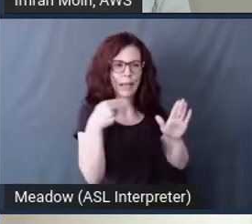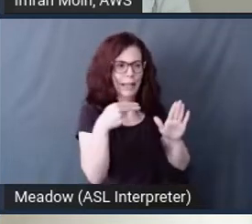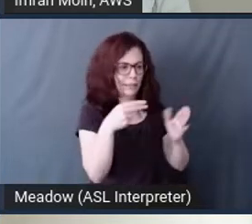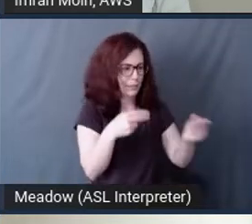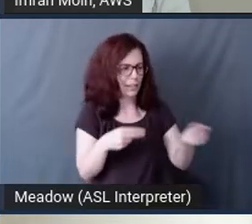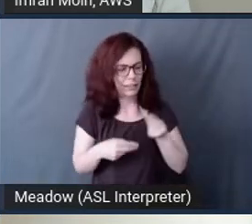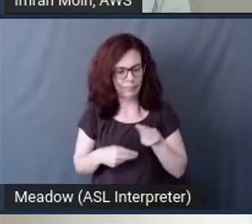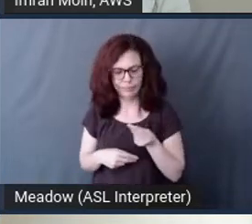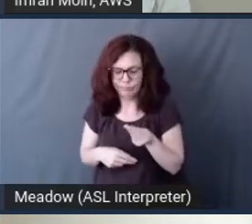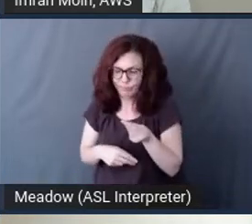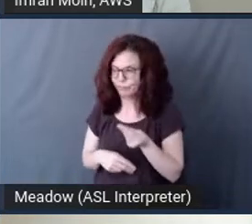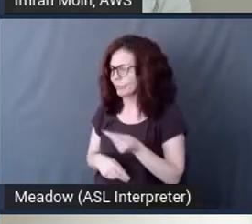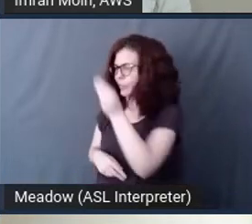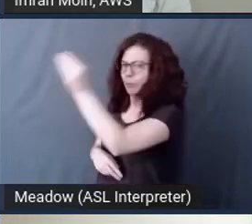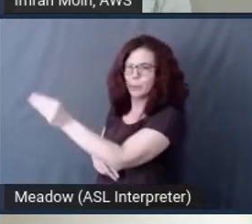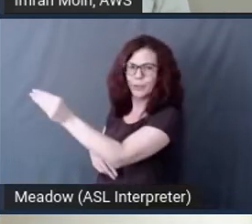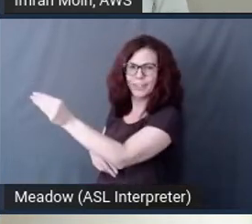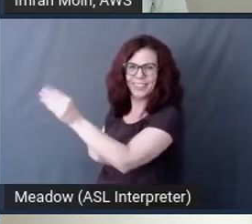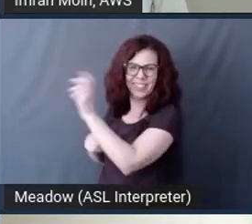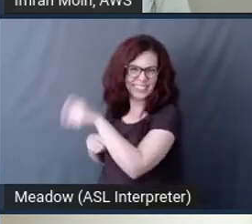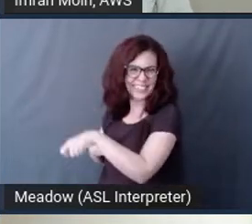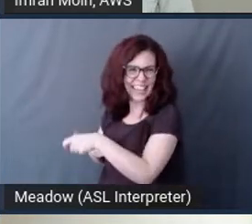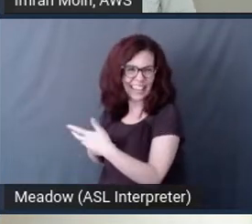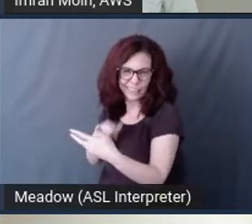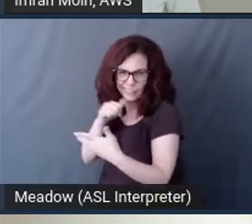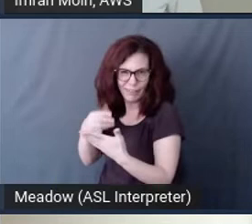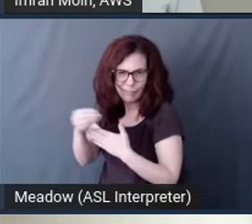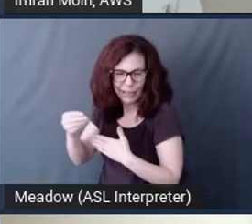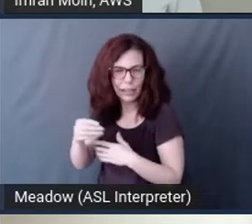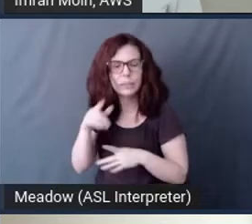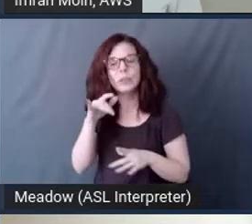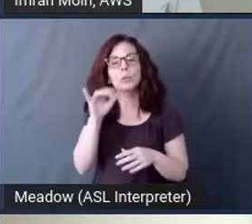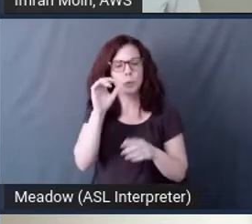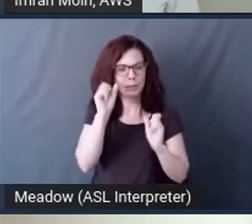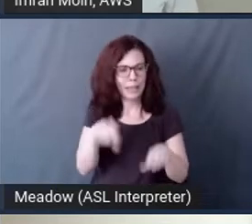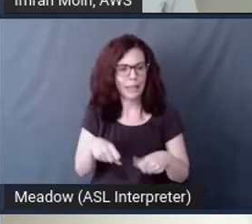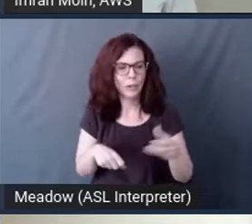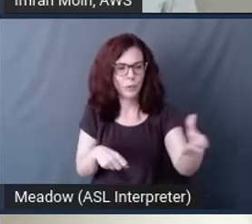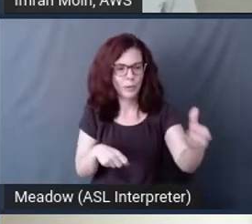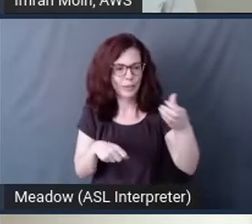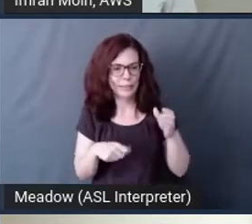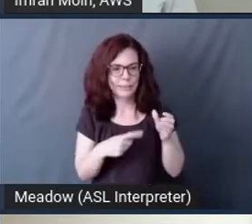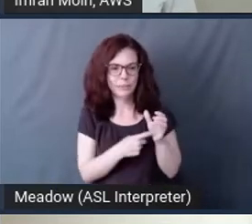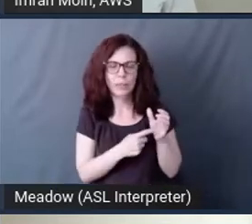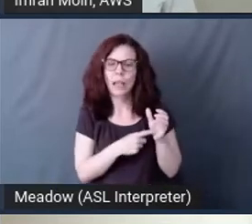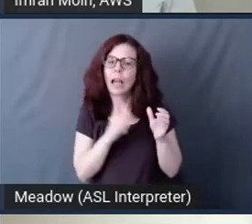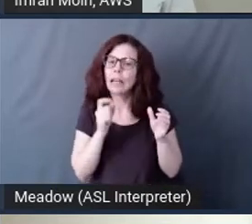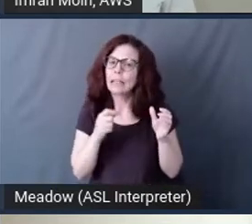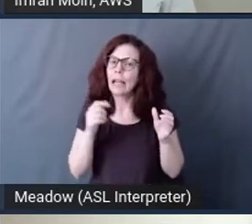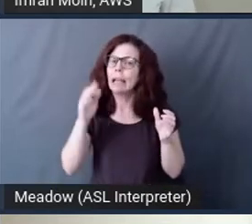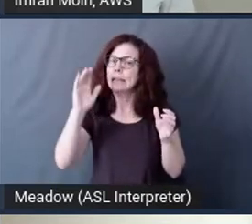You can definitely do that kind of checking and say that, Hey, you are taking some brand which is, can leave an out of stock, eventually.